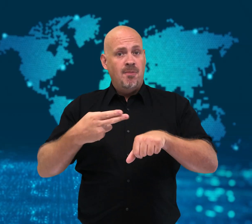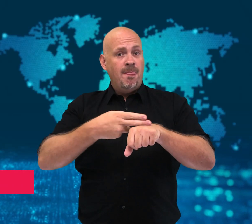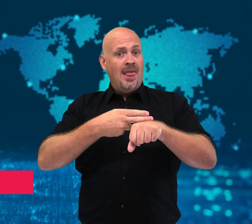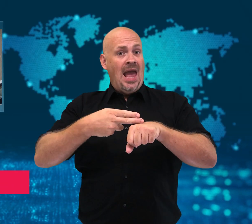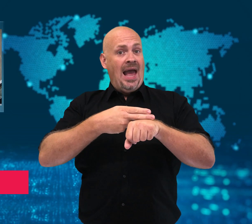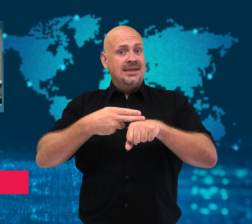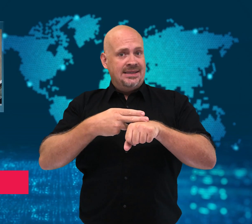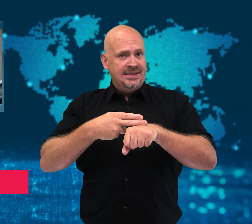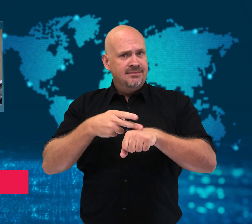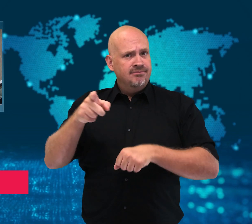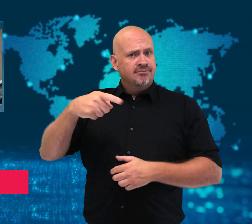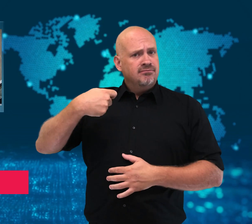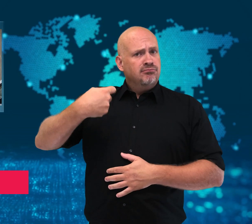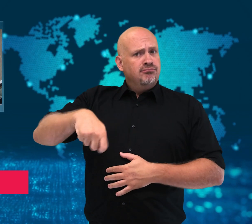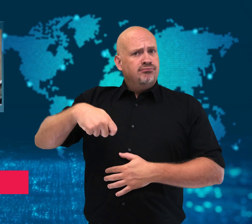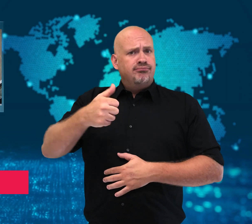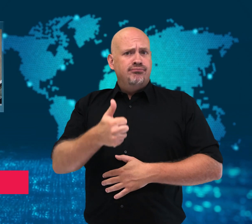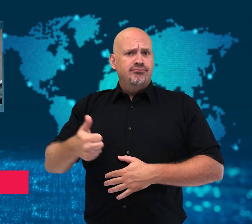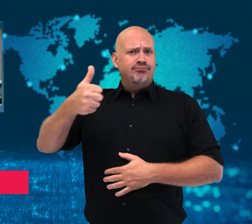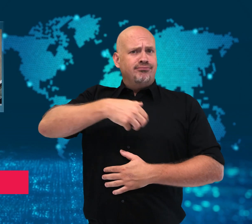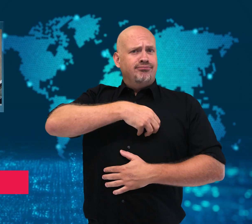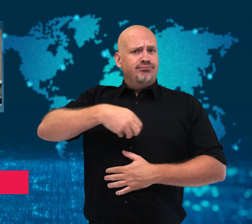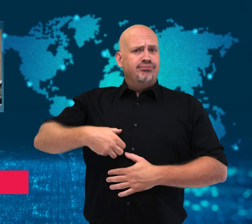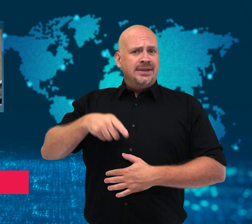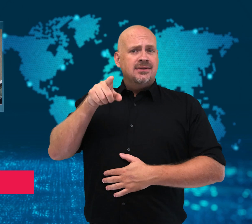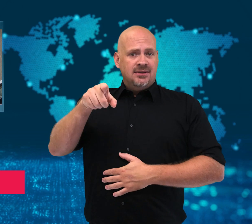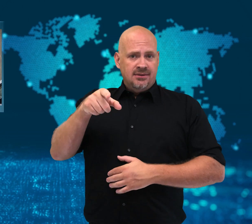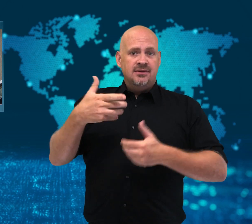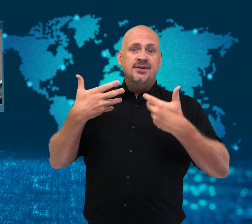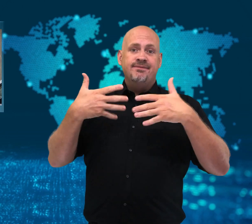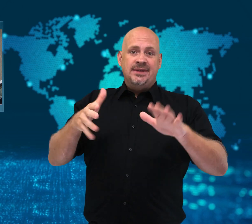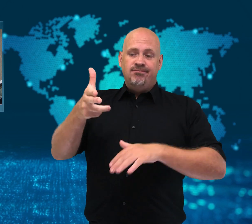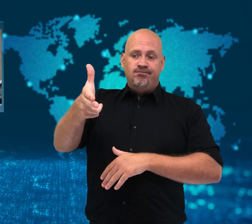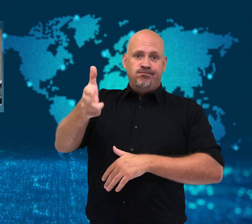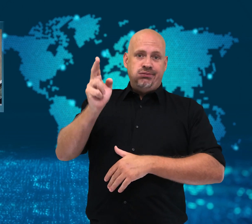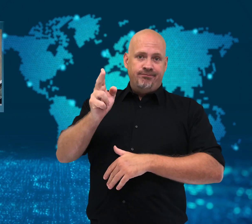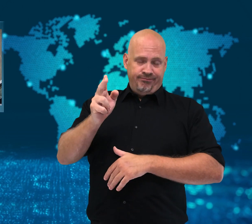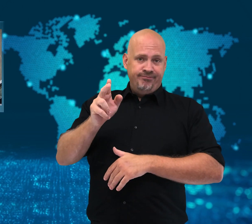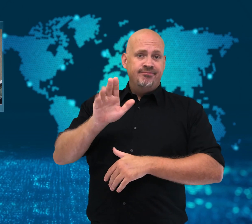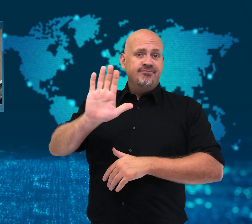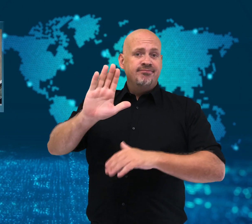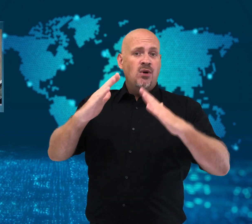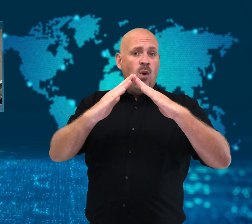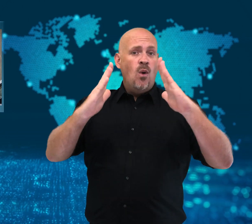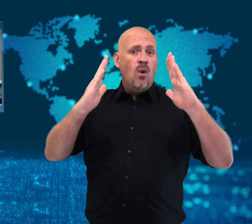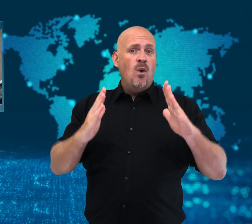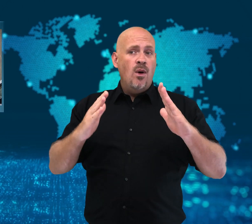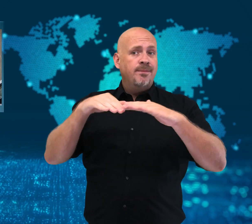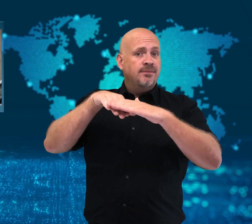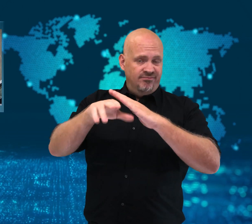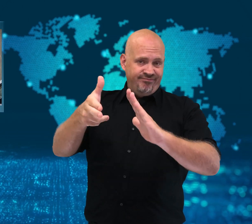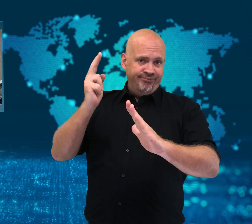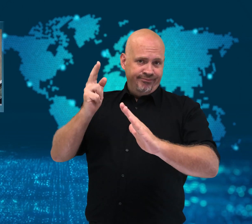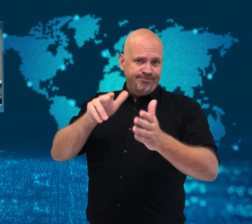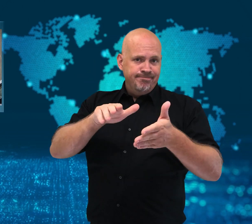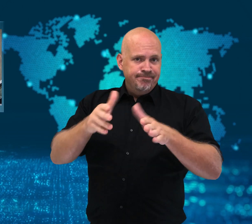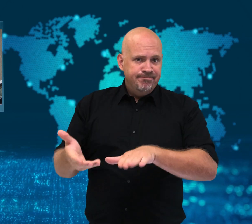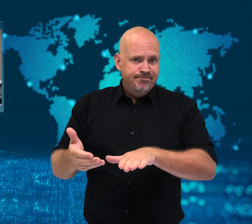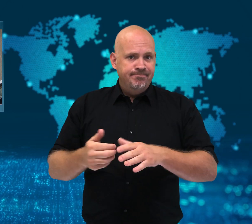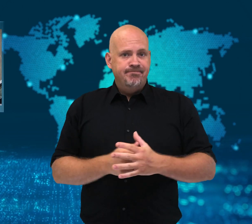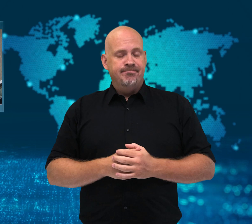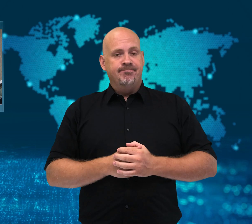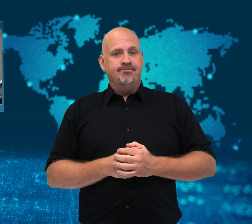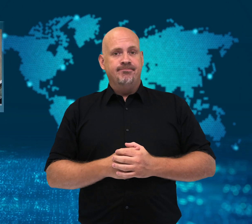[Gavin]: The President of Haiti was assassinated in his own home.